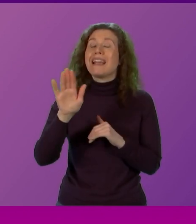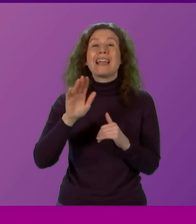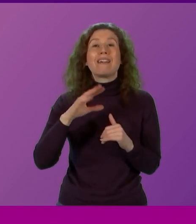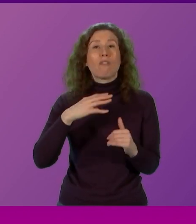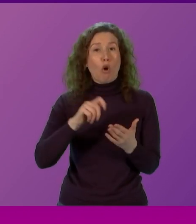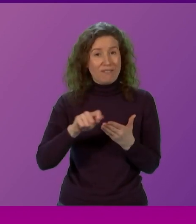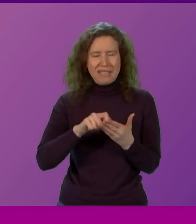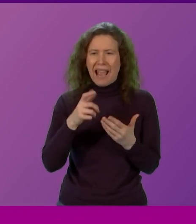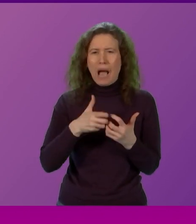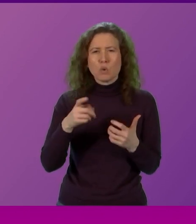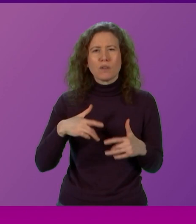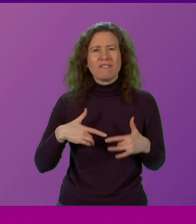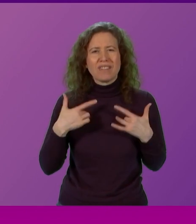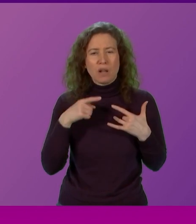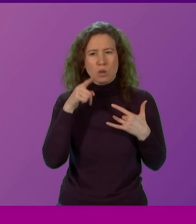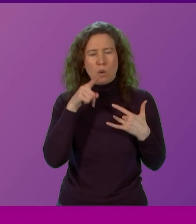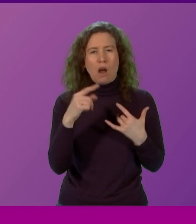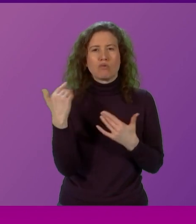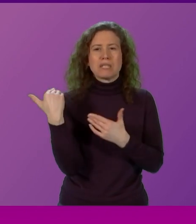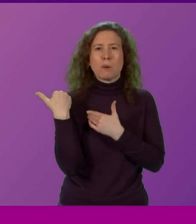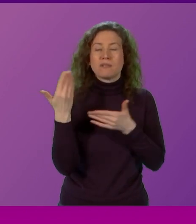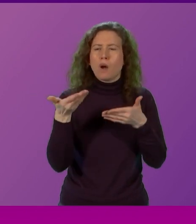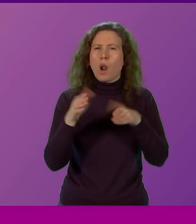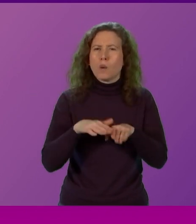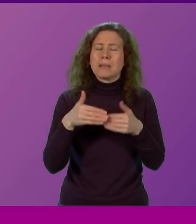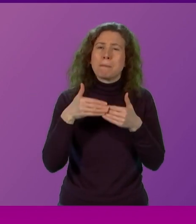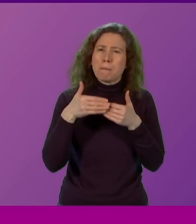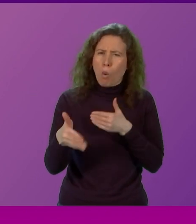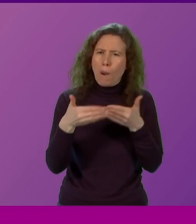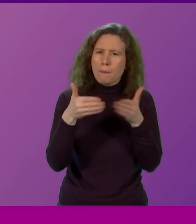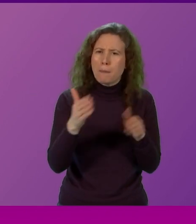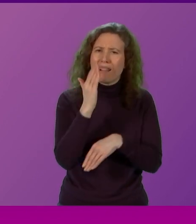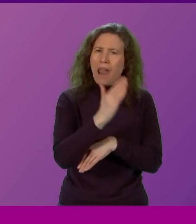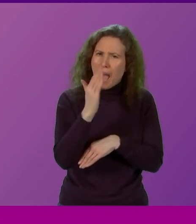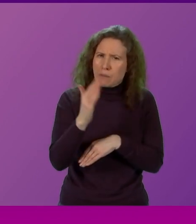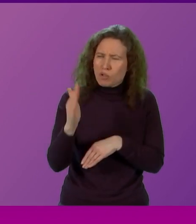does she feel about being responsible for closing more public libraries than any of